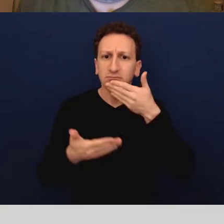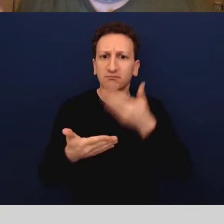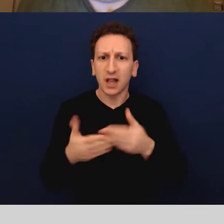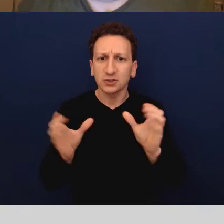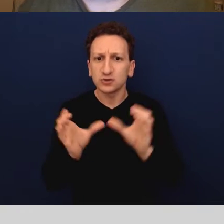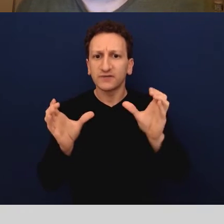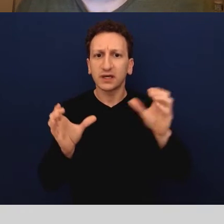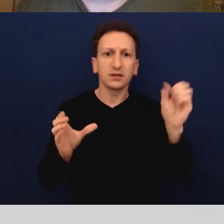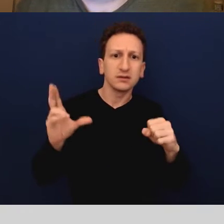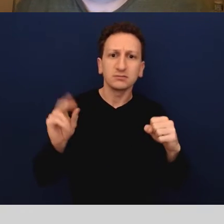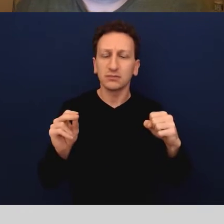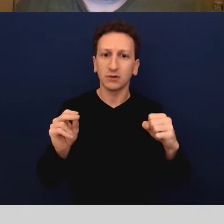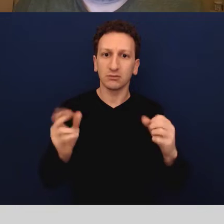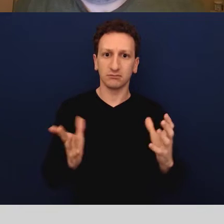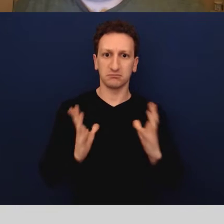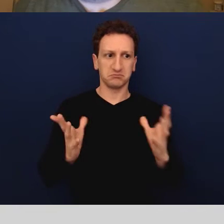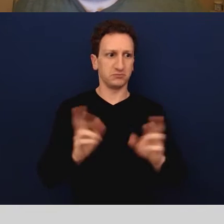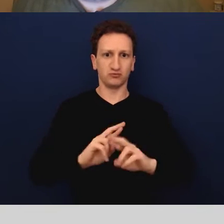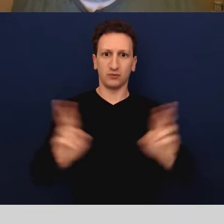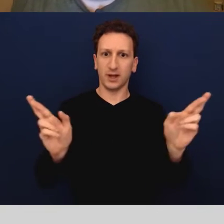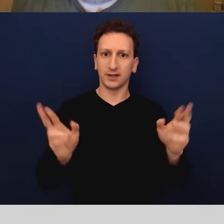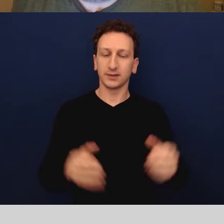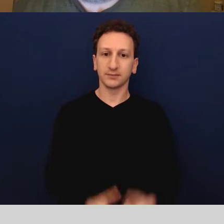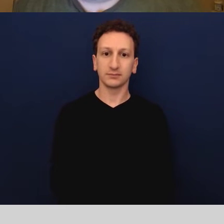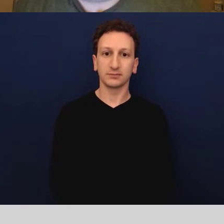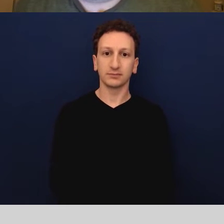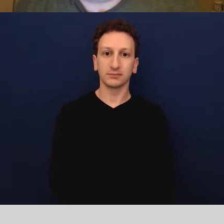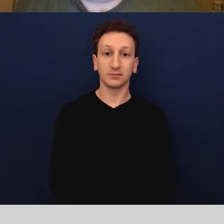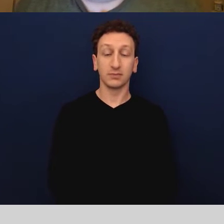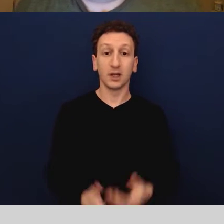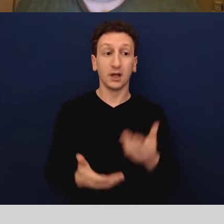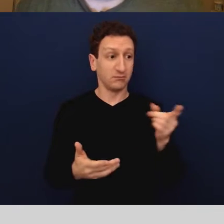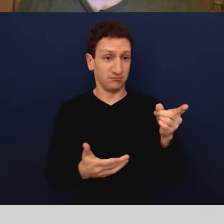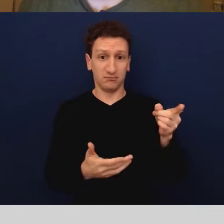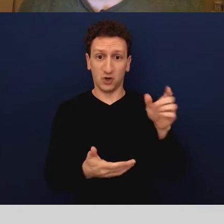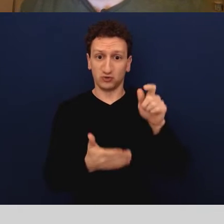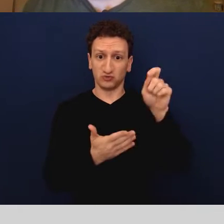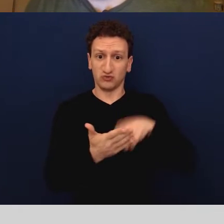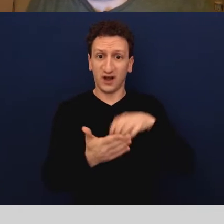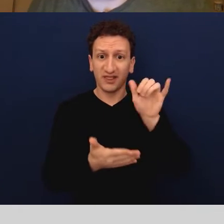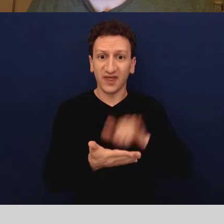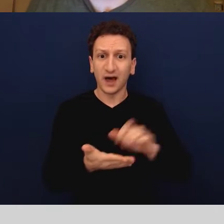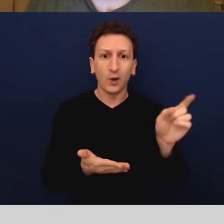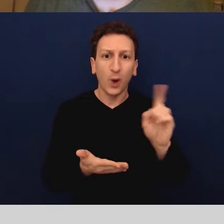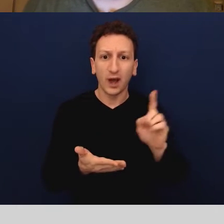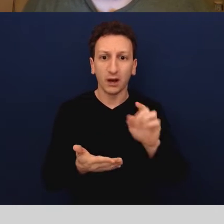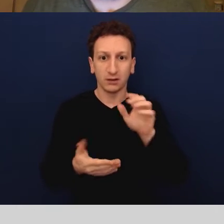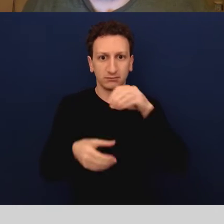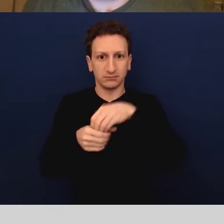Let's give it to them. It might be an internal library that you write inside your company. It might be an open source library,